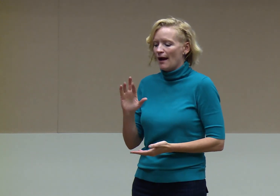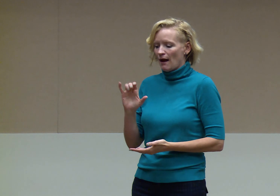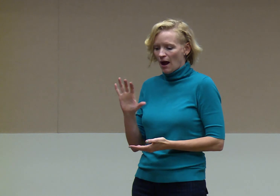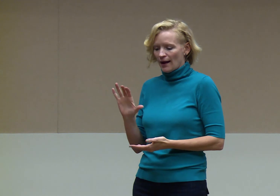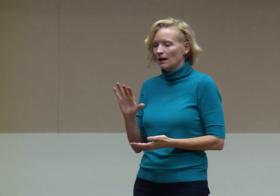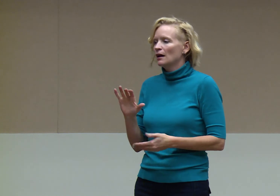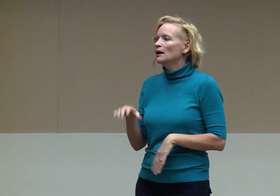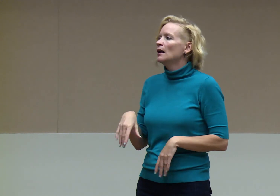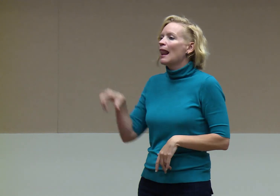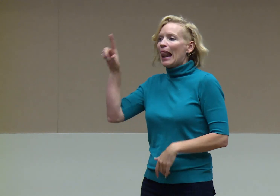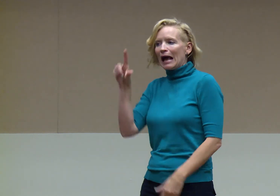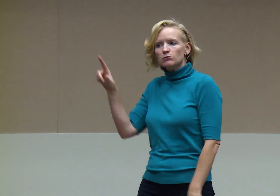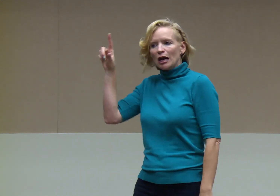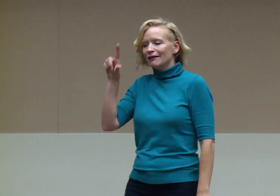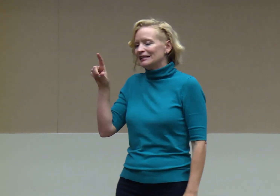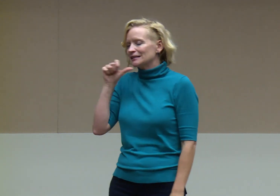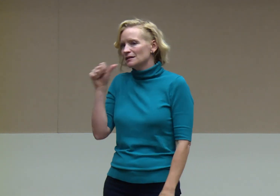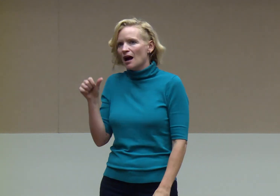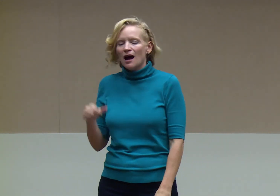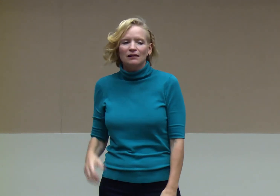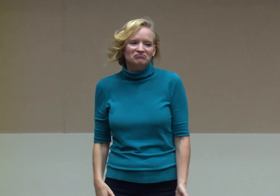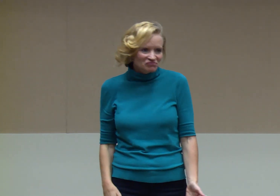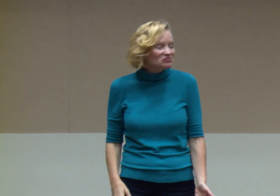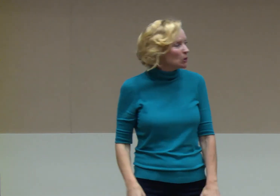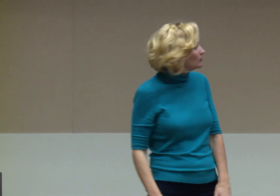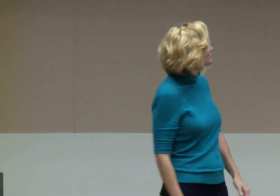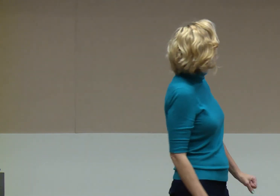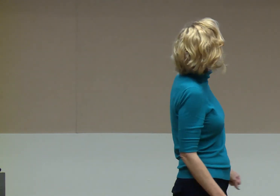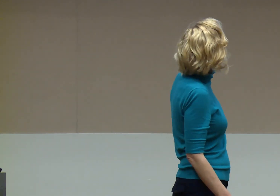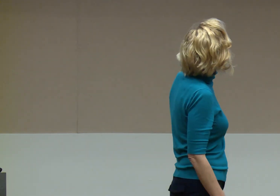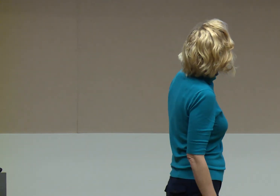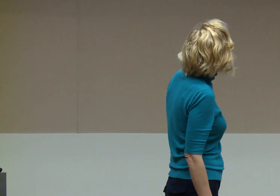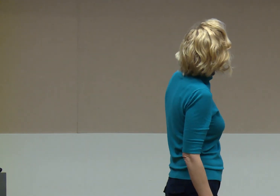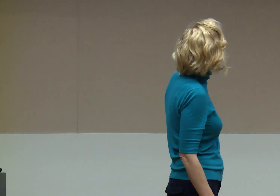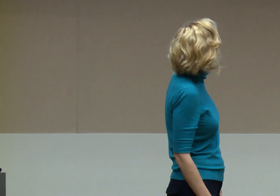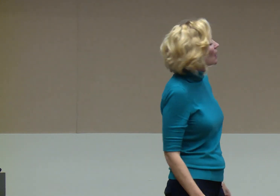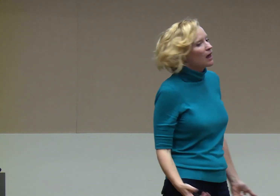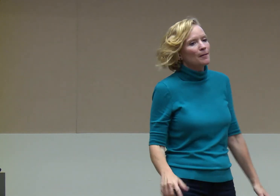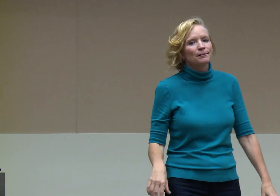And then words like music or signs like music or library are not iconic.